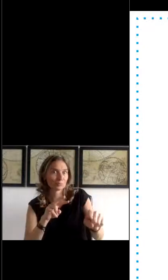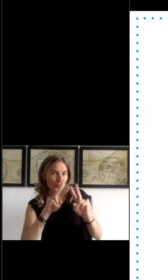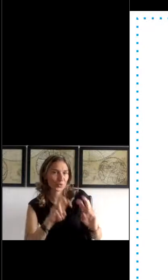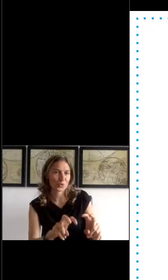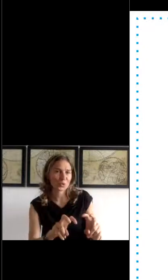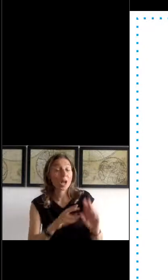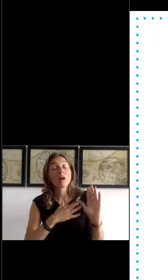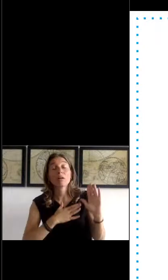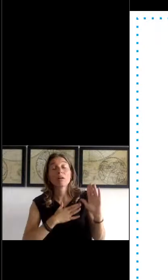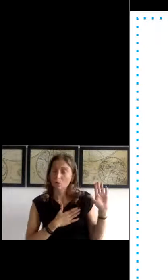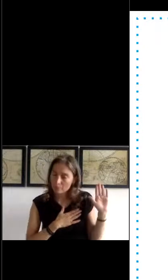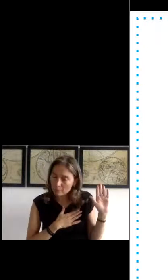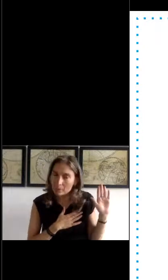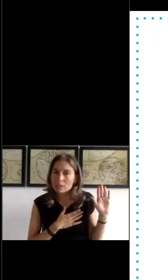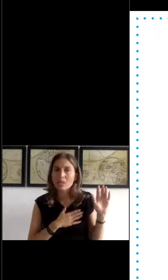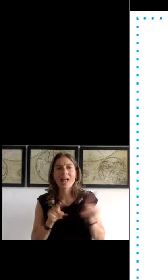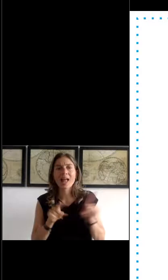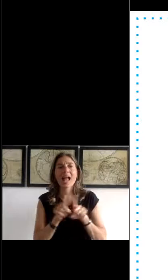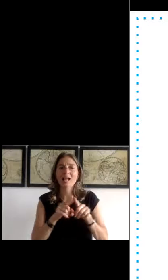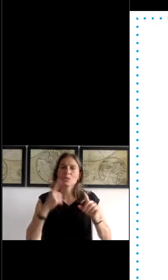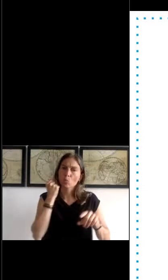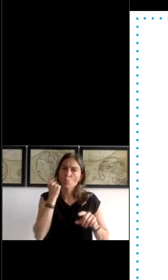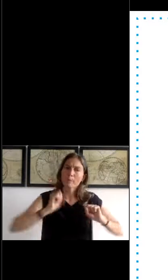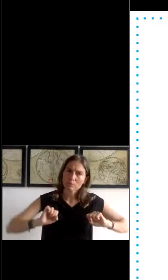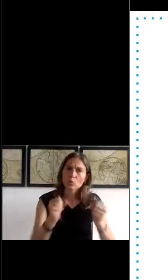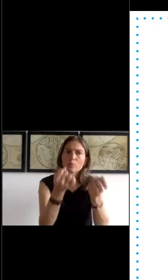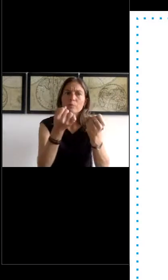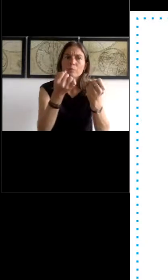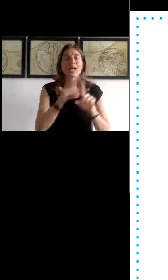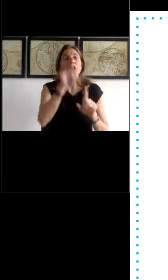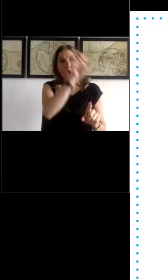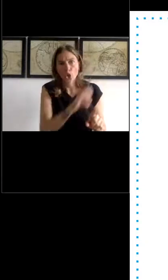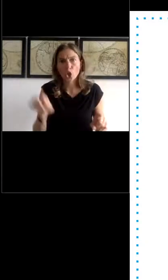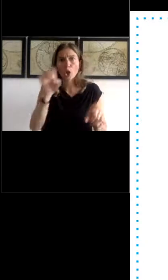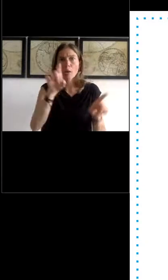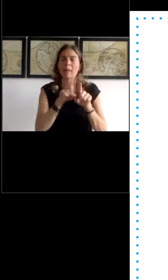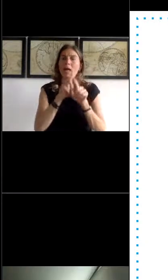mainly on personal assistance, fulfilled the dreams I had.